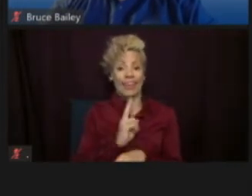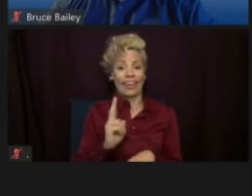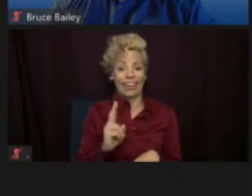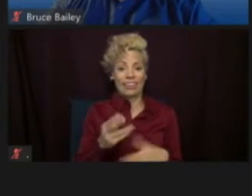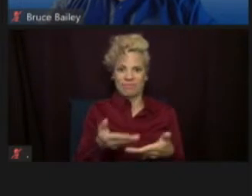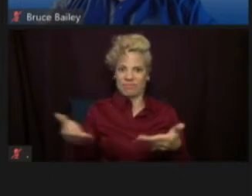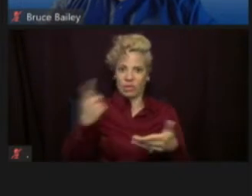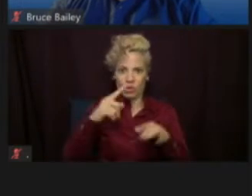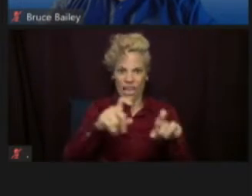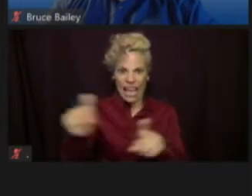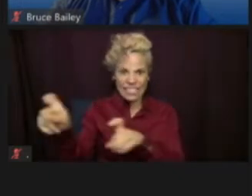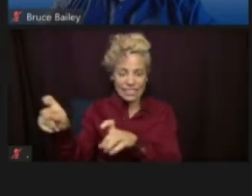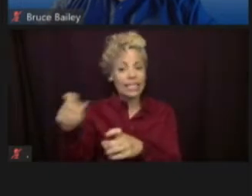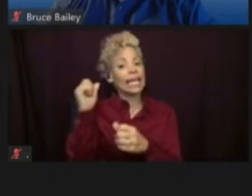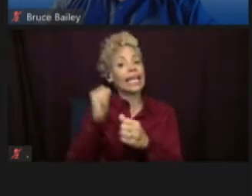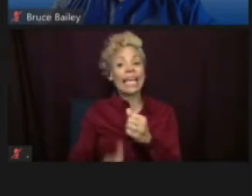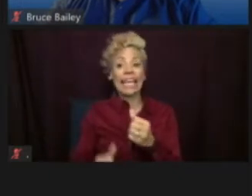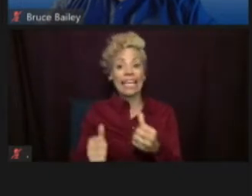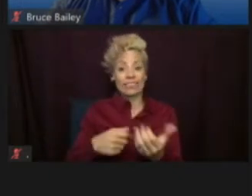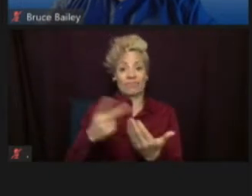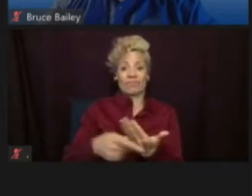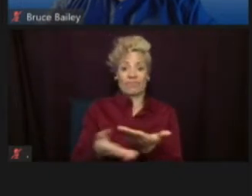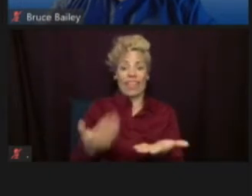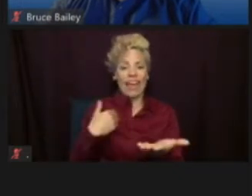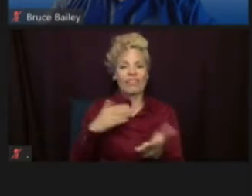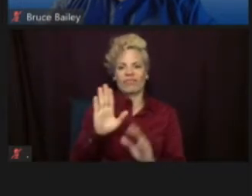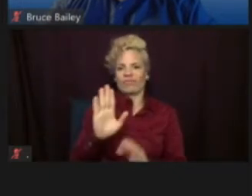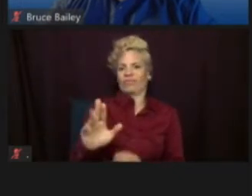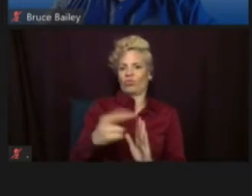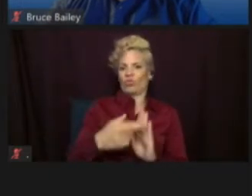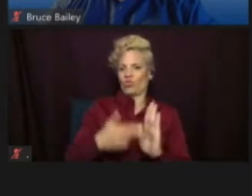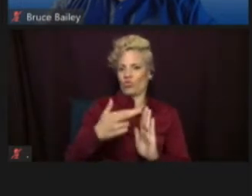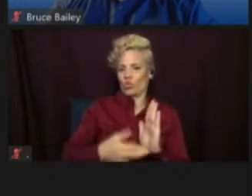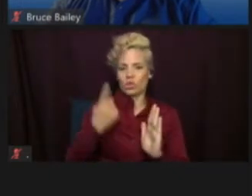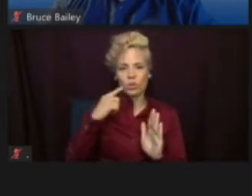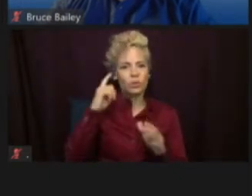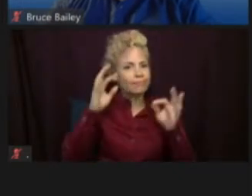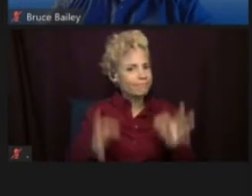to determine test results. So test results depend on which tool is being used.